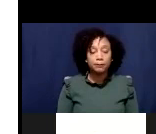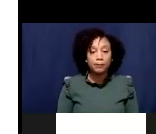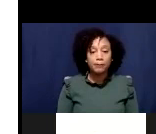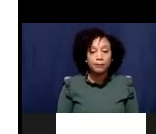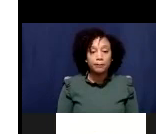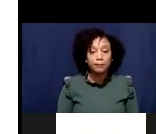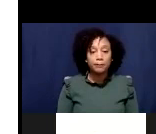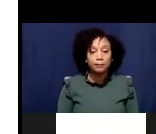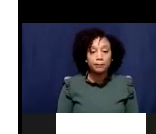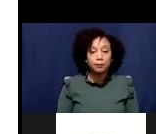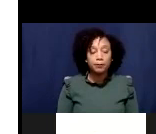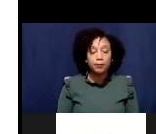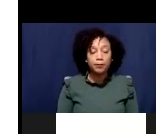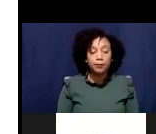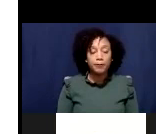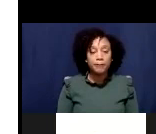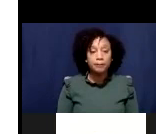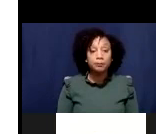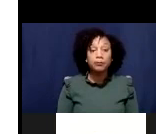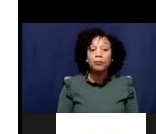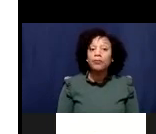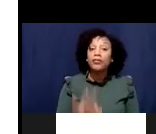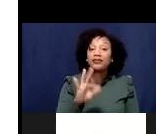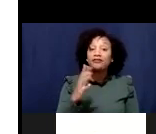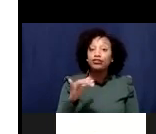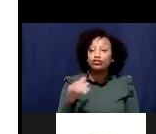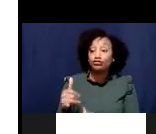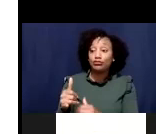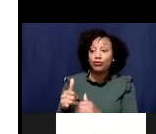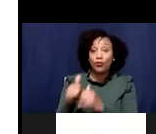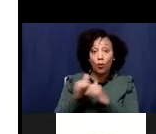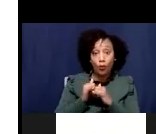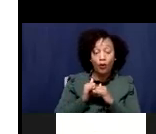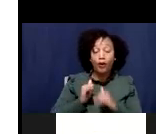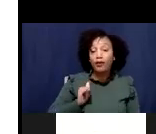And if you receive a grant award, which would be really exciting,